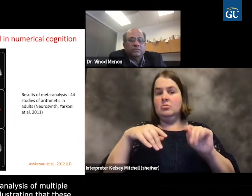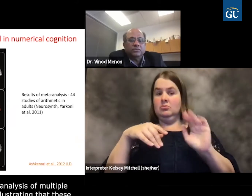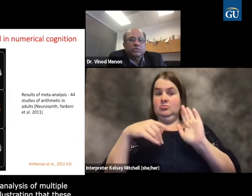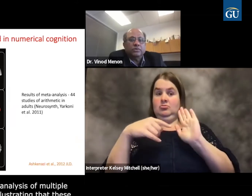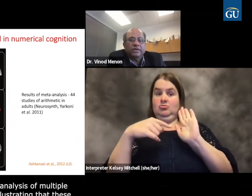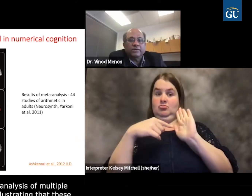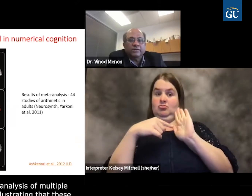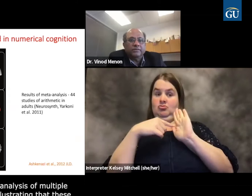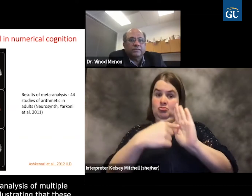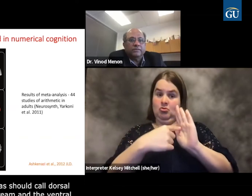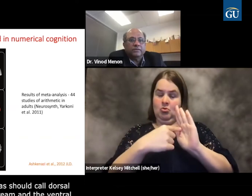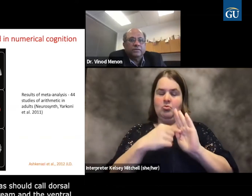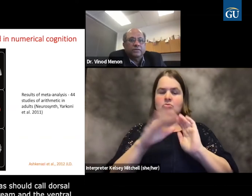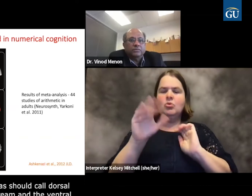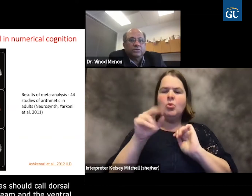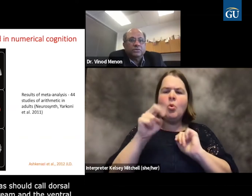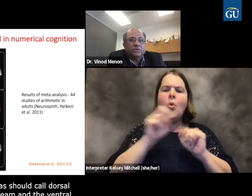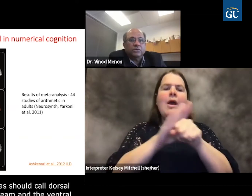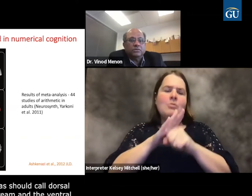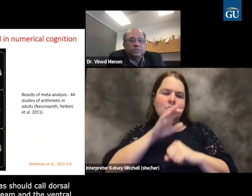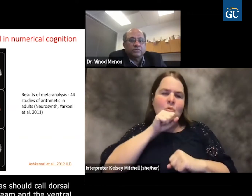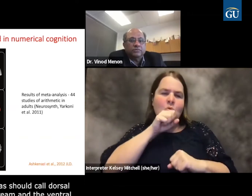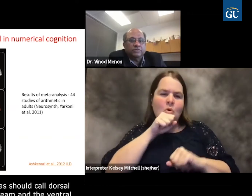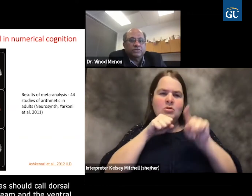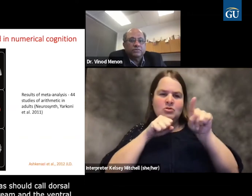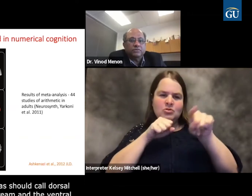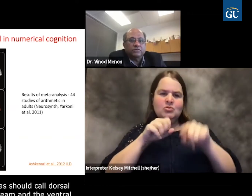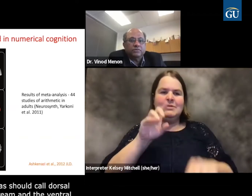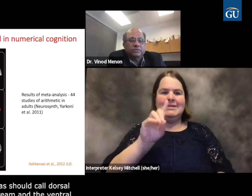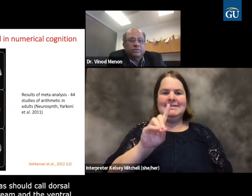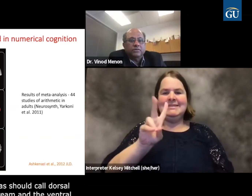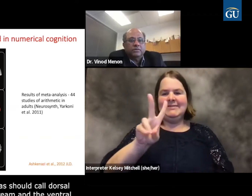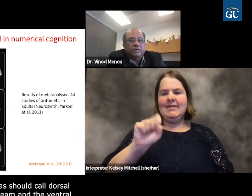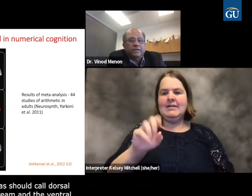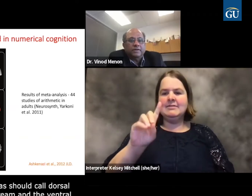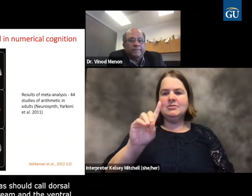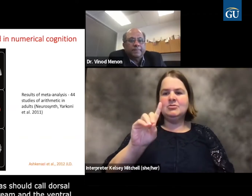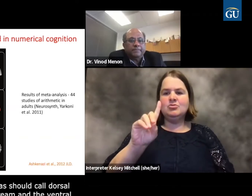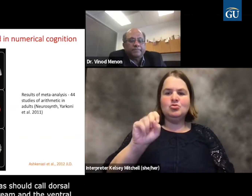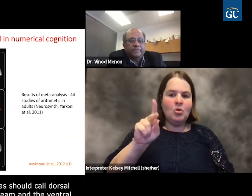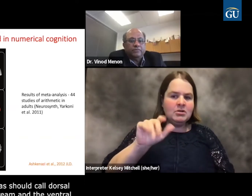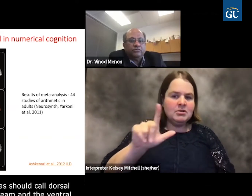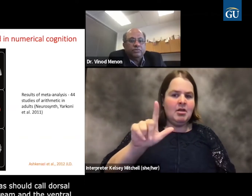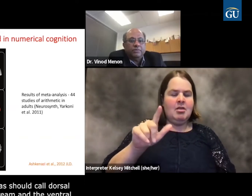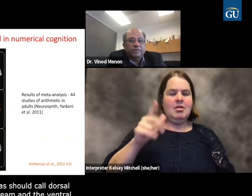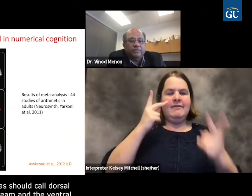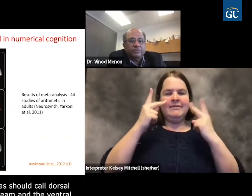illustrating that these core areas should call dorsal visual